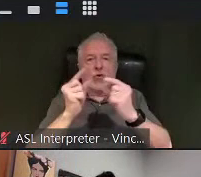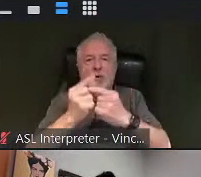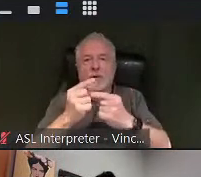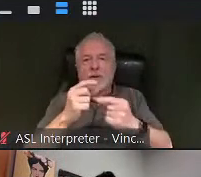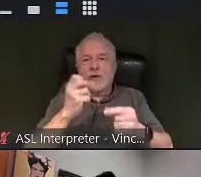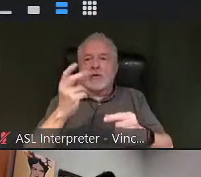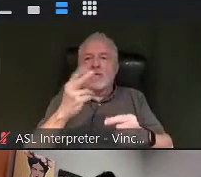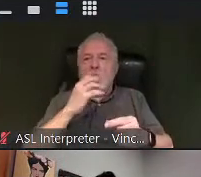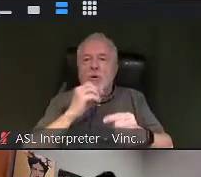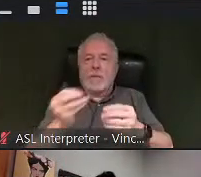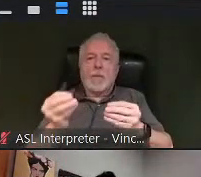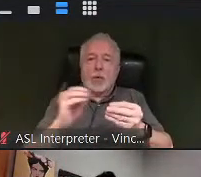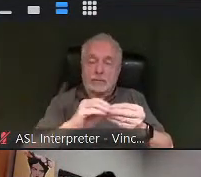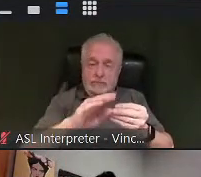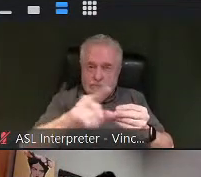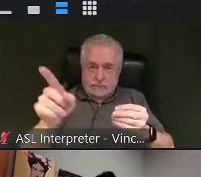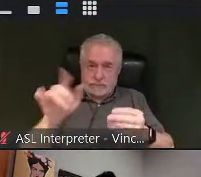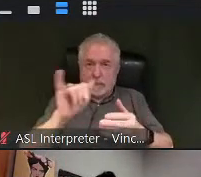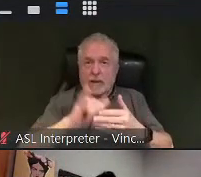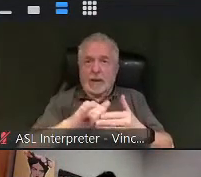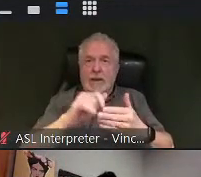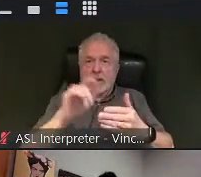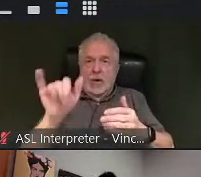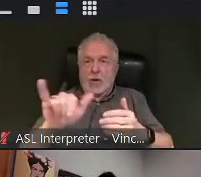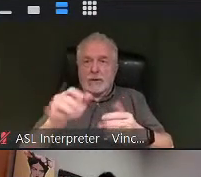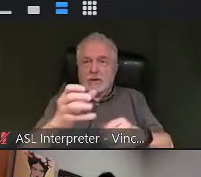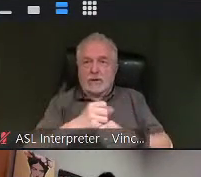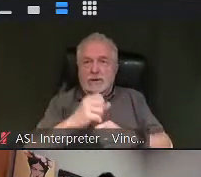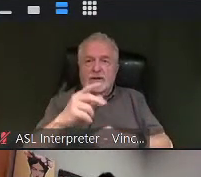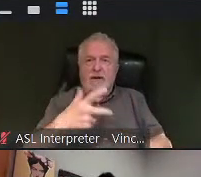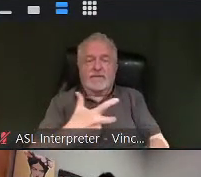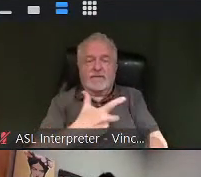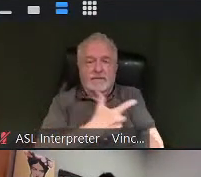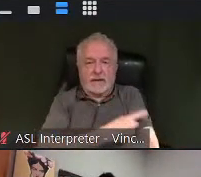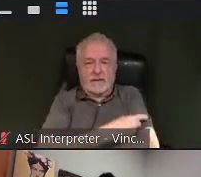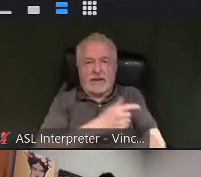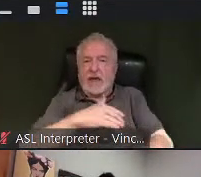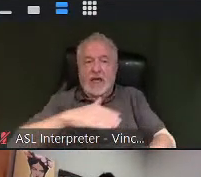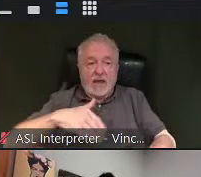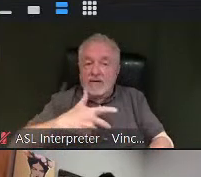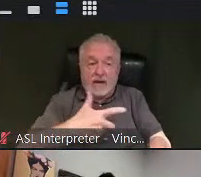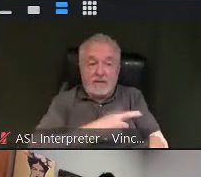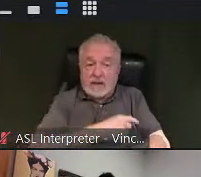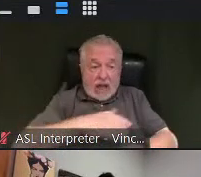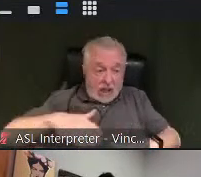on them more than they can also receive the vaccine. If you have not been vaccinated or you